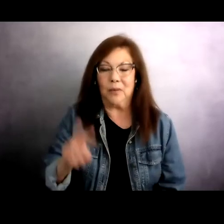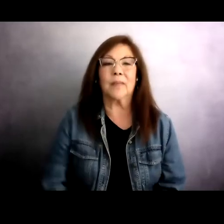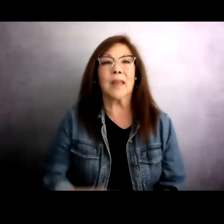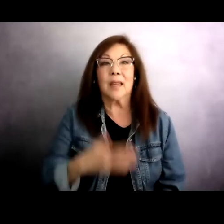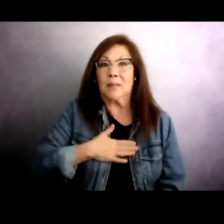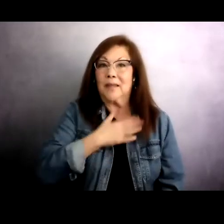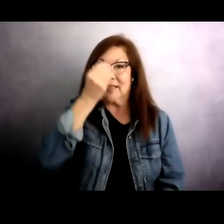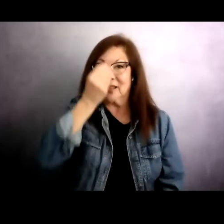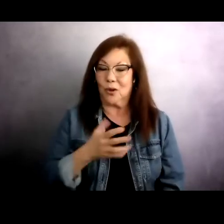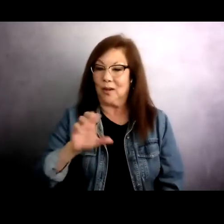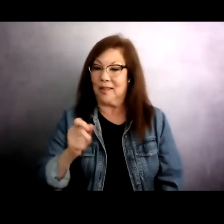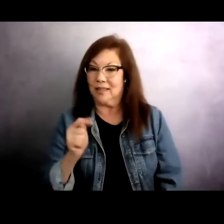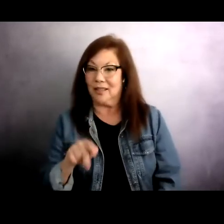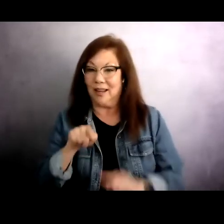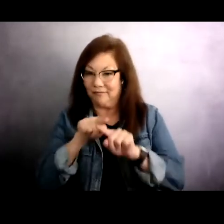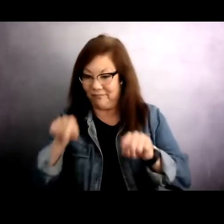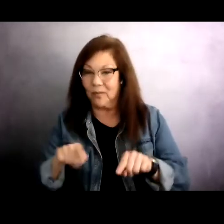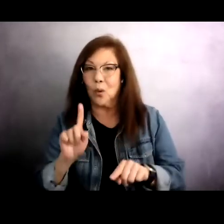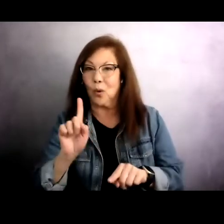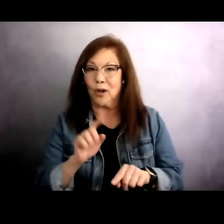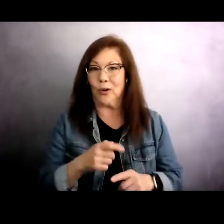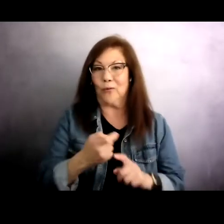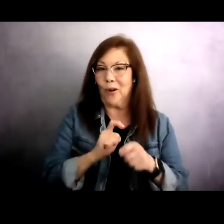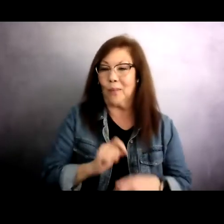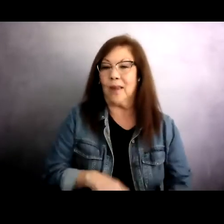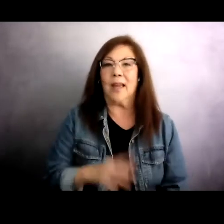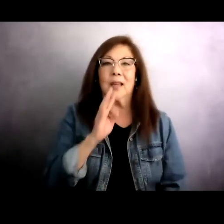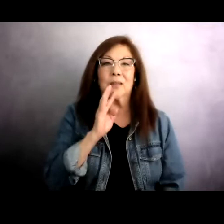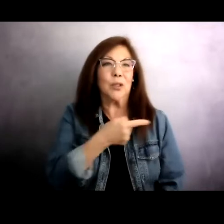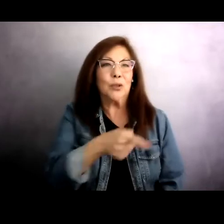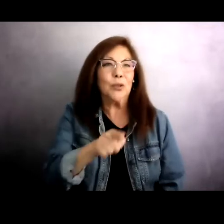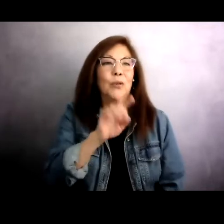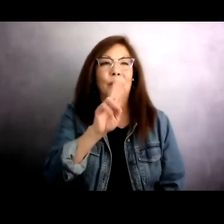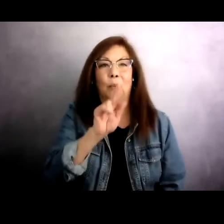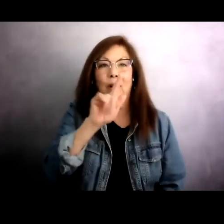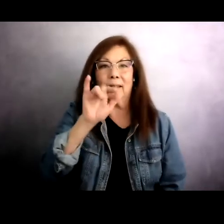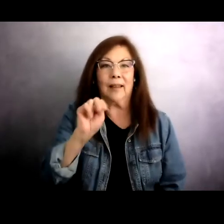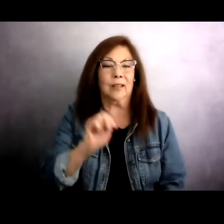the chat where you are watching us from! I am from Brooklyn New York, which is an ISO